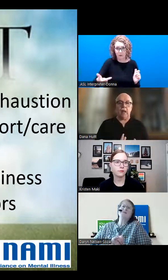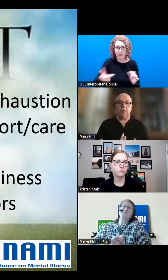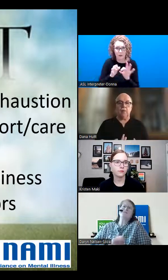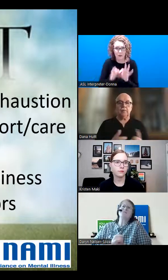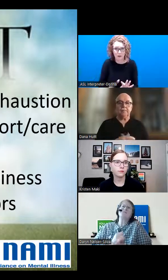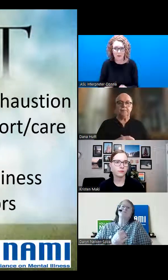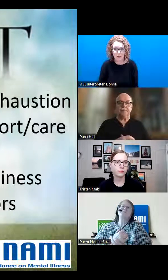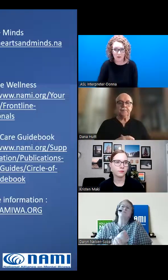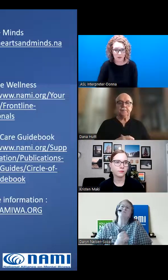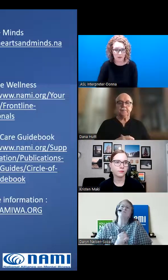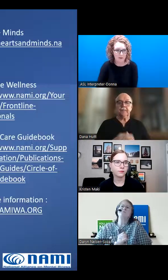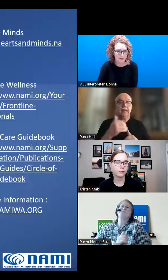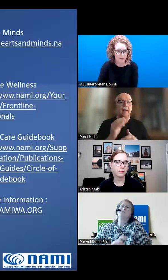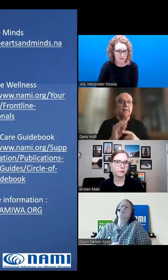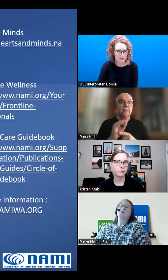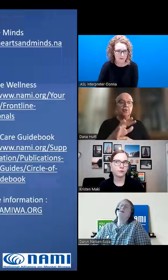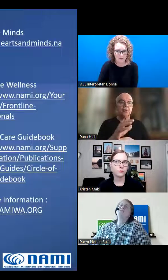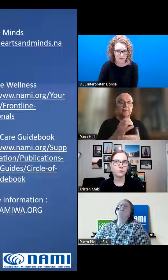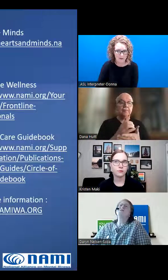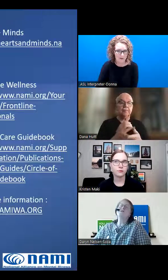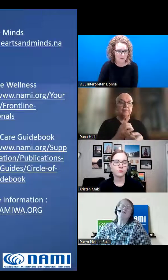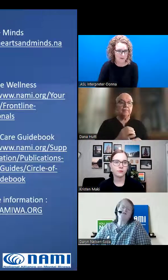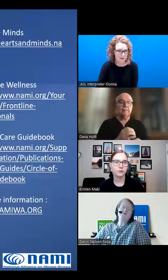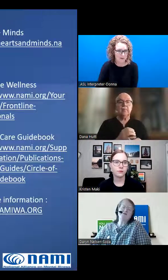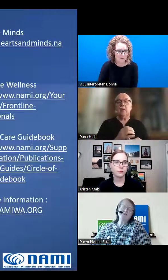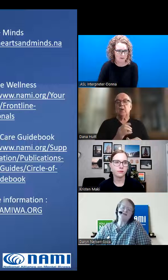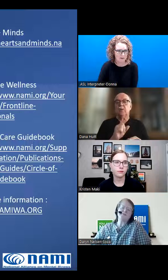other -- and powerful tools for caregiving is a great training program. These